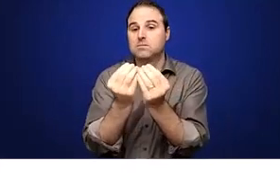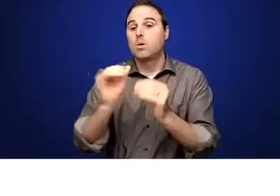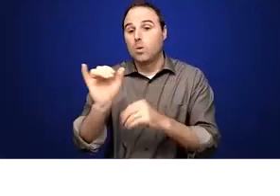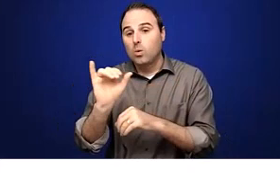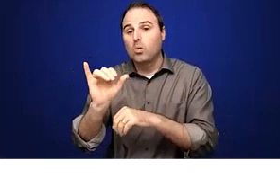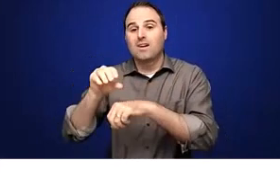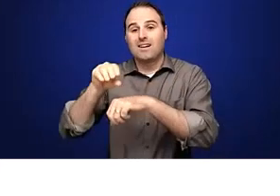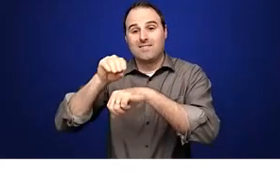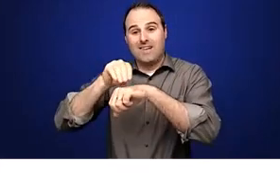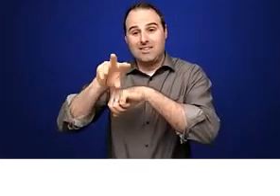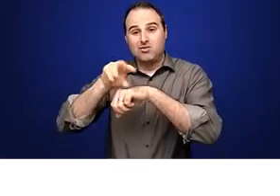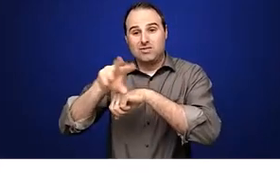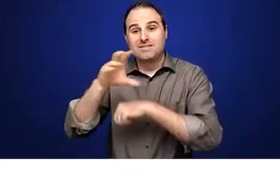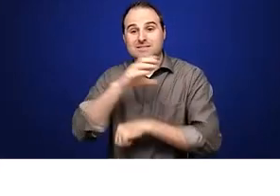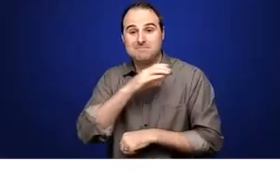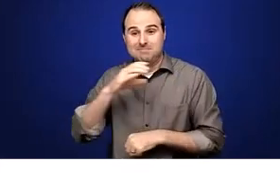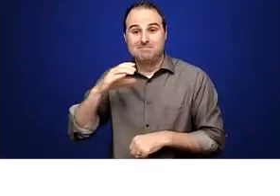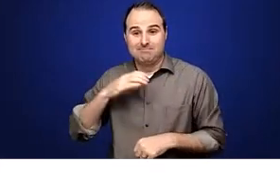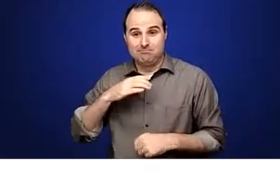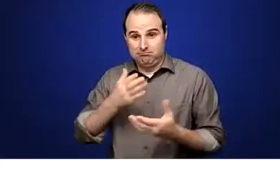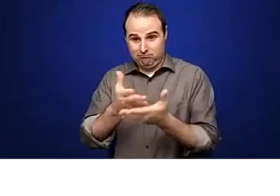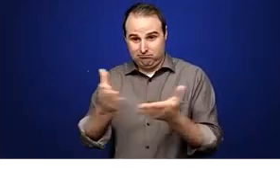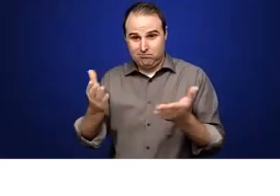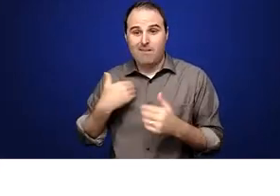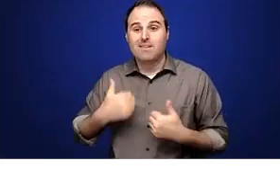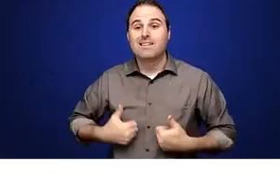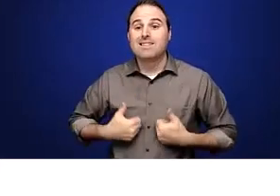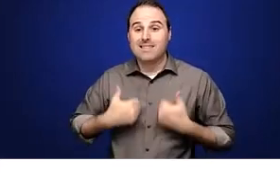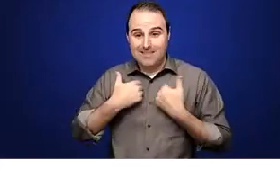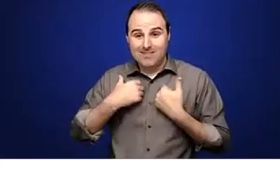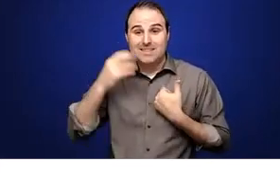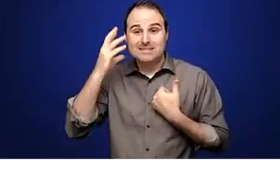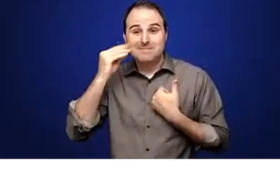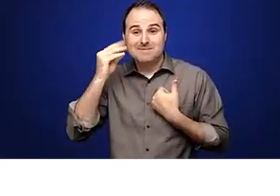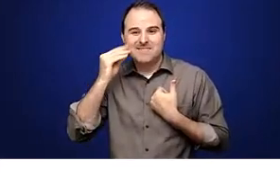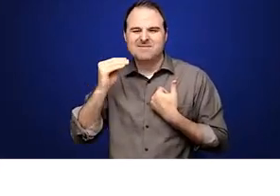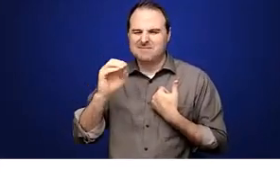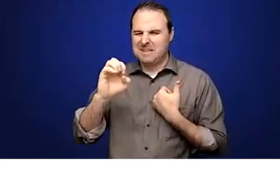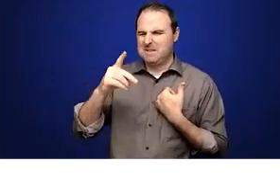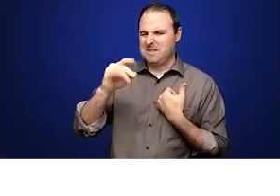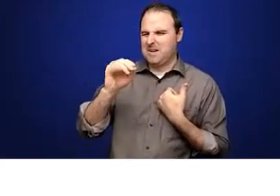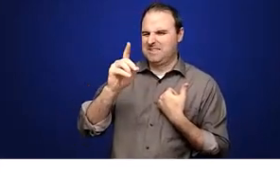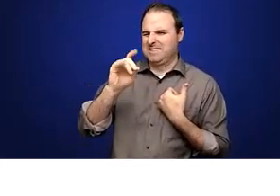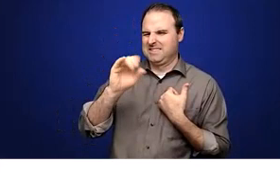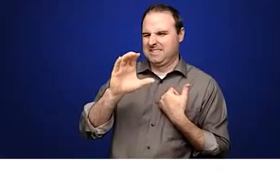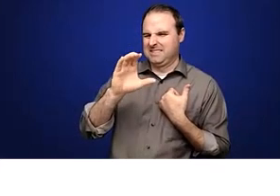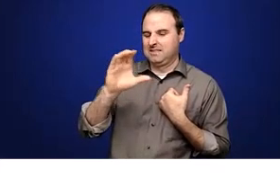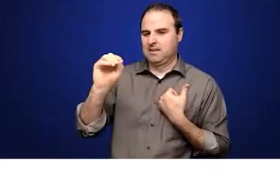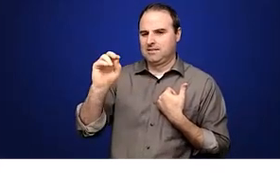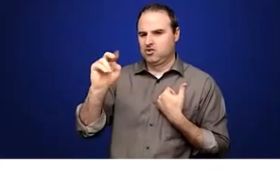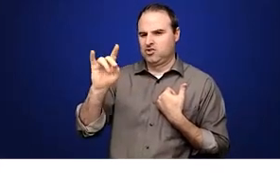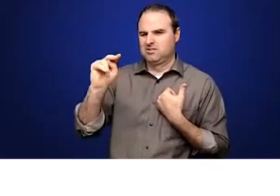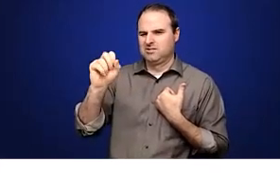of people who have lived experiences of episodic health conditions. And I'll tell you a little bit more about them